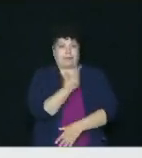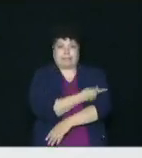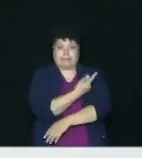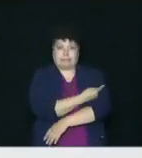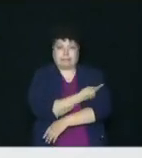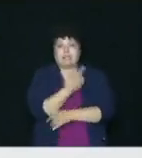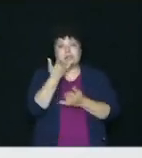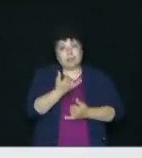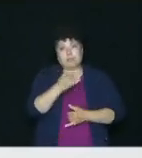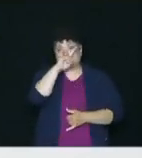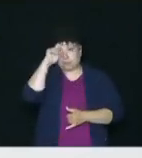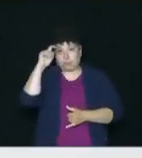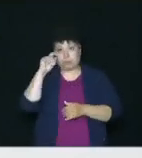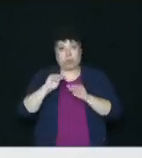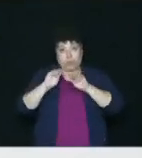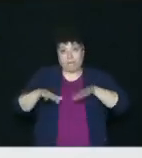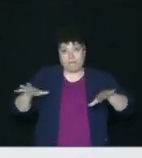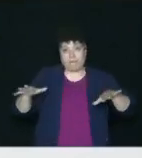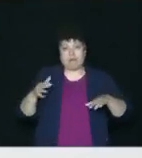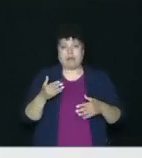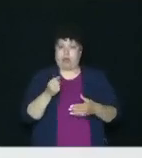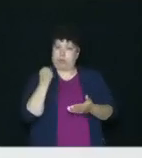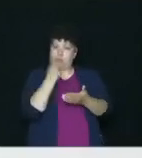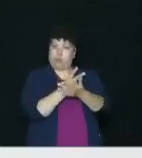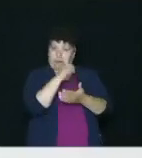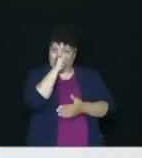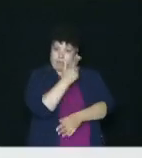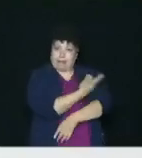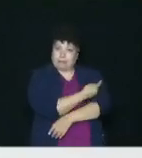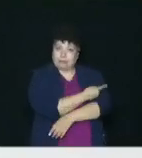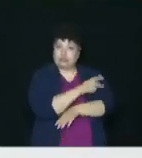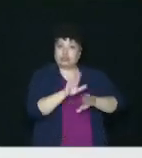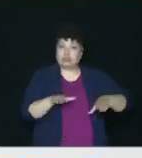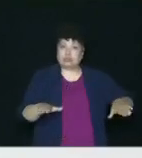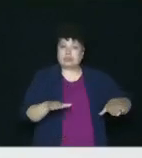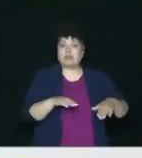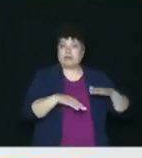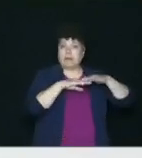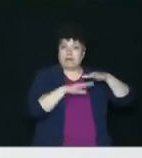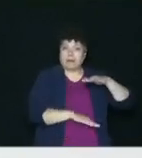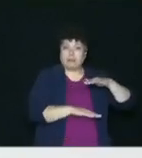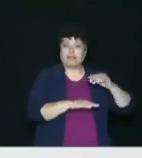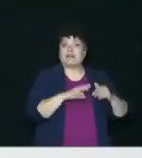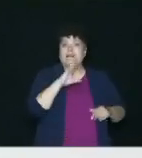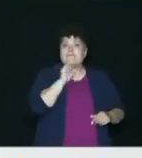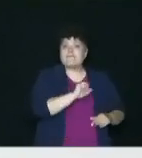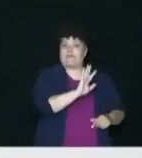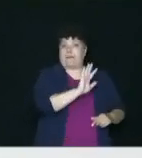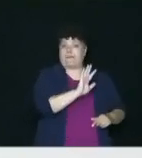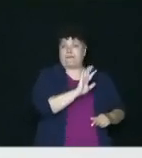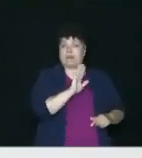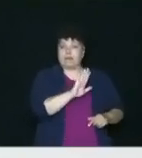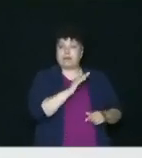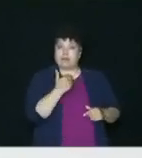AGAINST SERIOUS ILLNESS, HOSPITALIZATION, AND DEATH FROM COVID-19. GIVEN SOME PROVINCES HAVE ENTERED A SUMMER WAY, TODAY'S